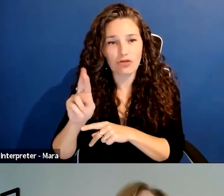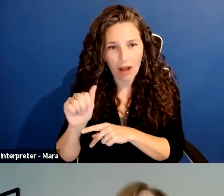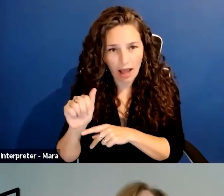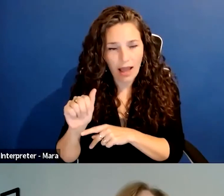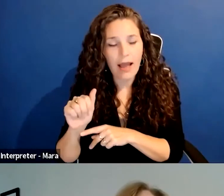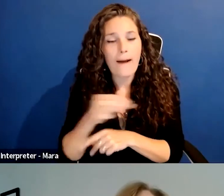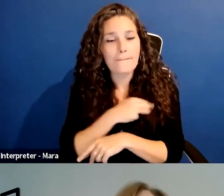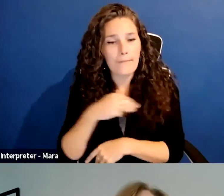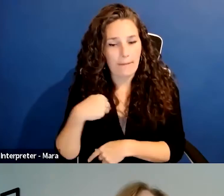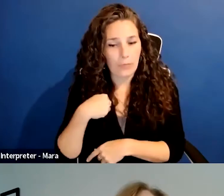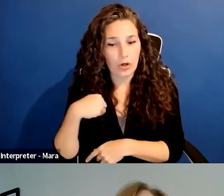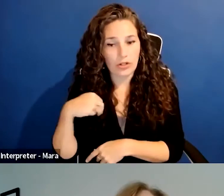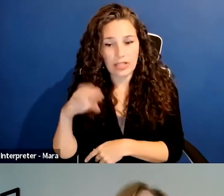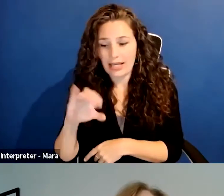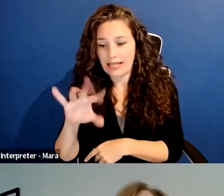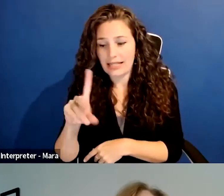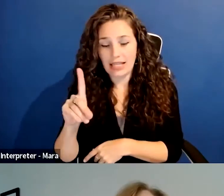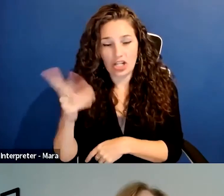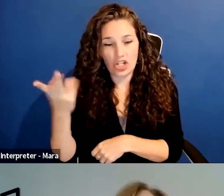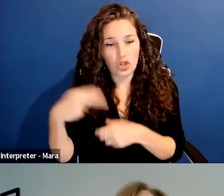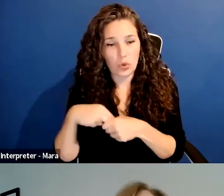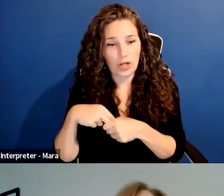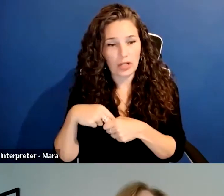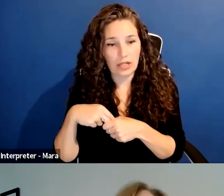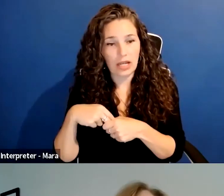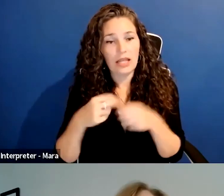Cyd joined the foundation in 2014,